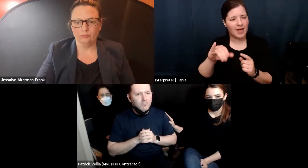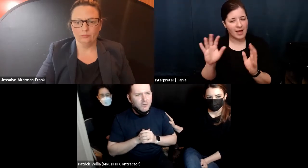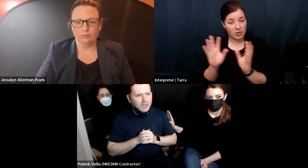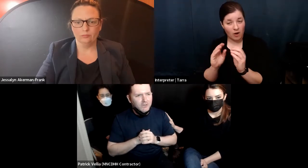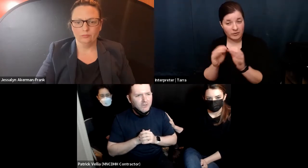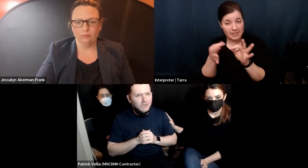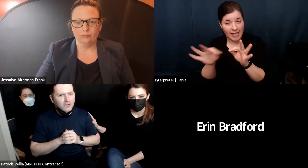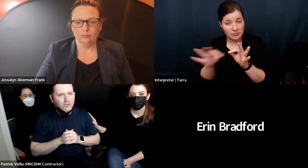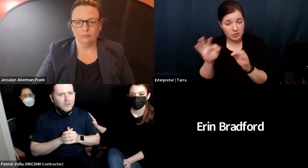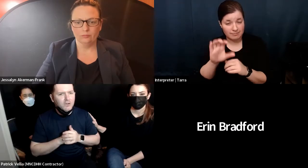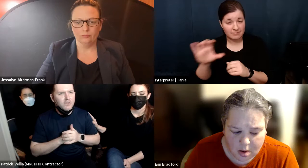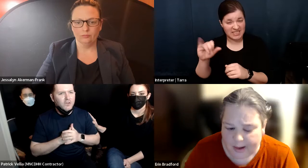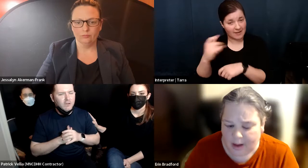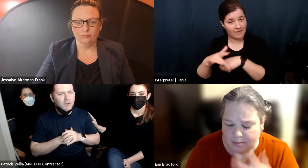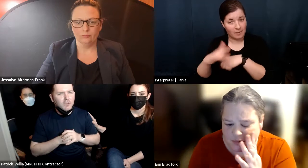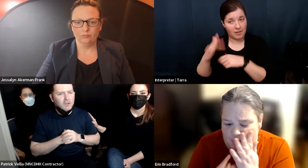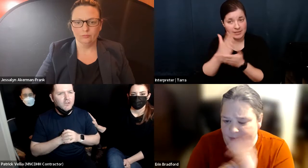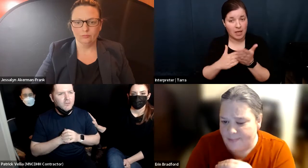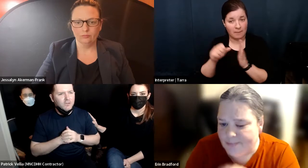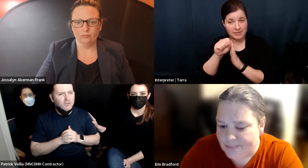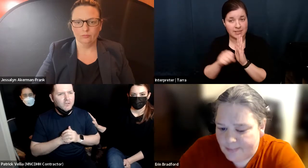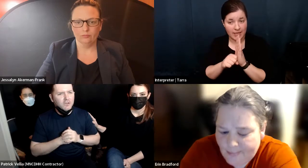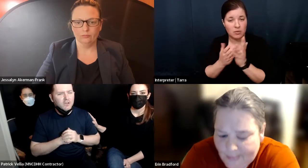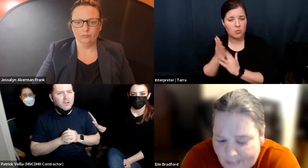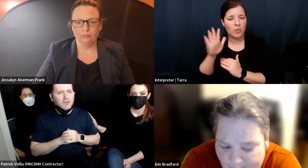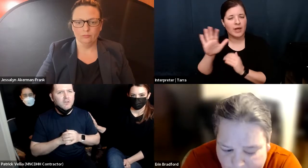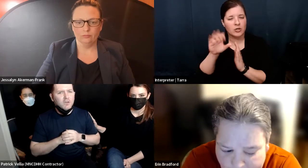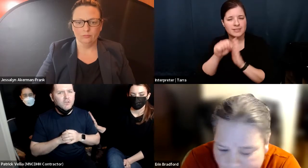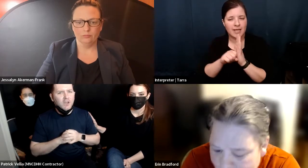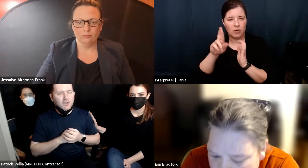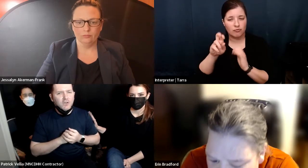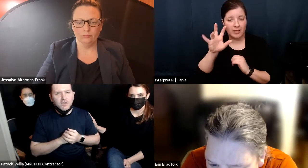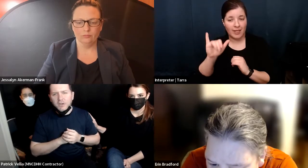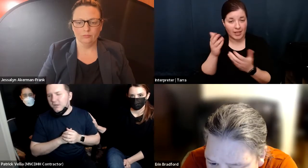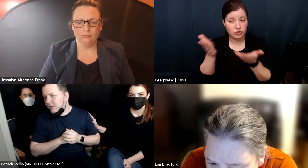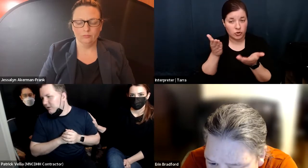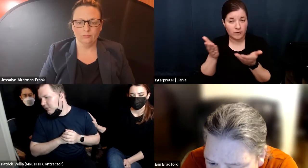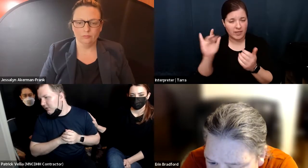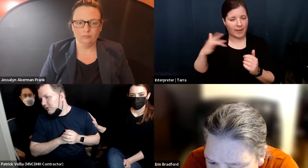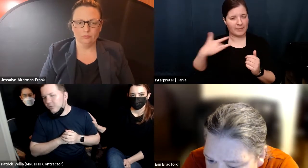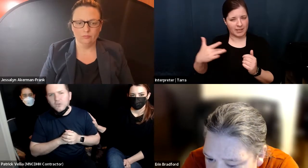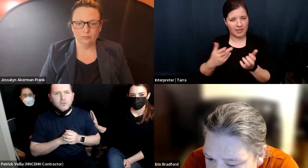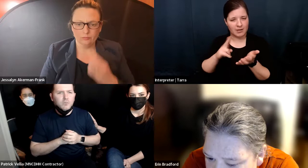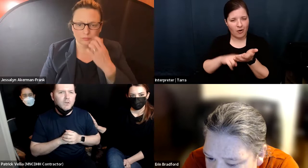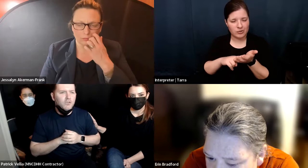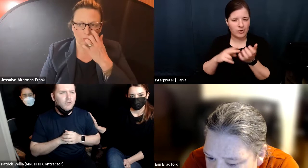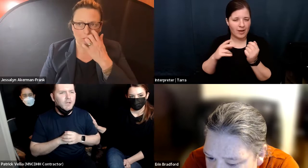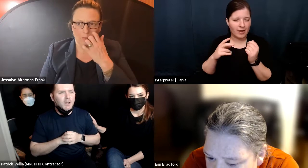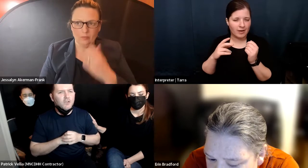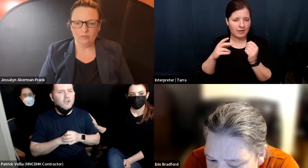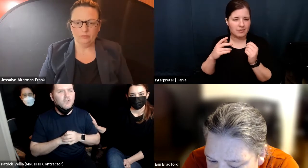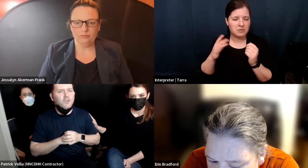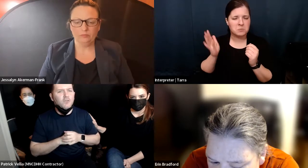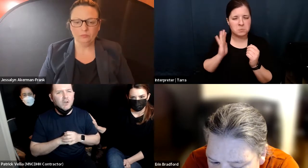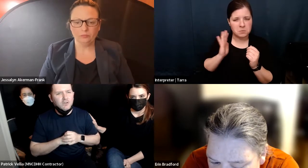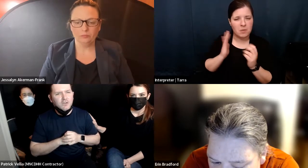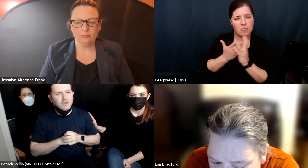Just two quick sentences for Erin's comments.